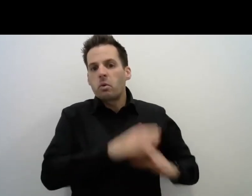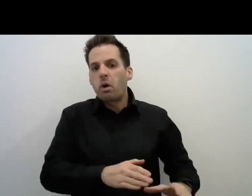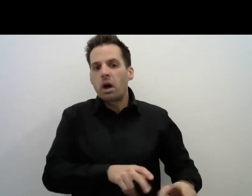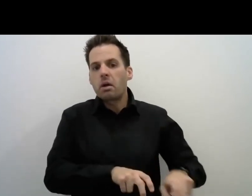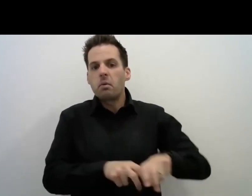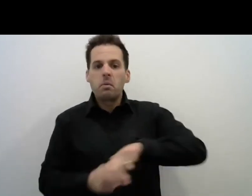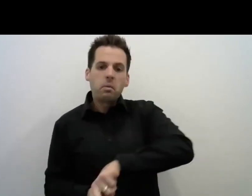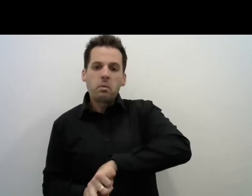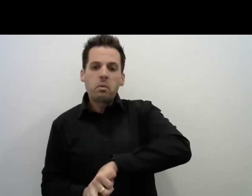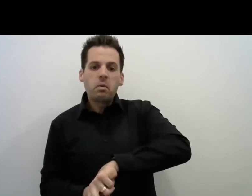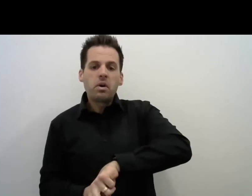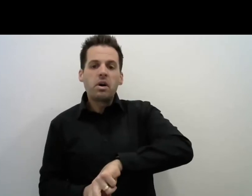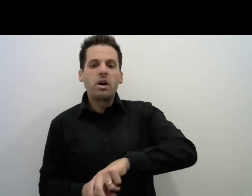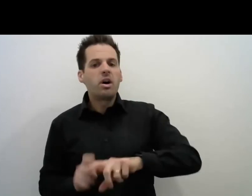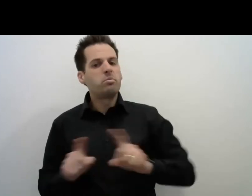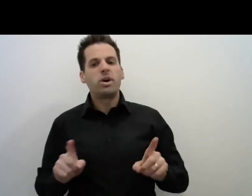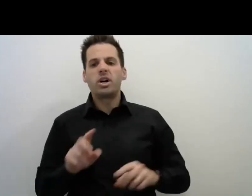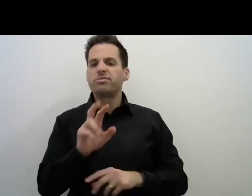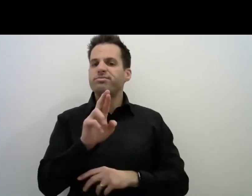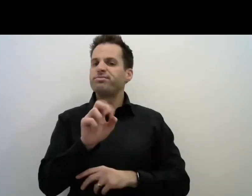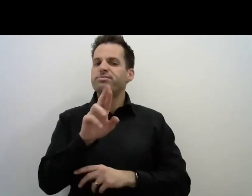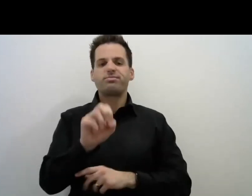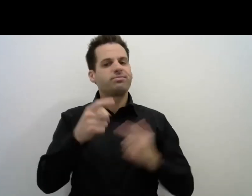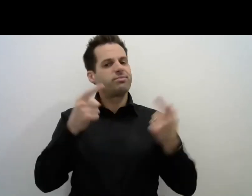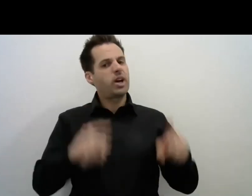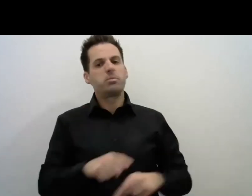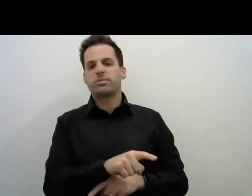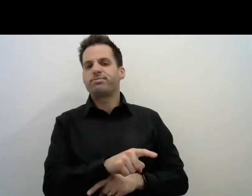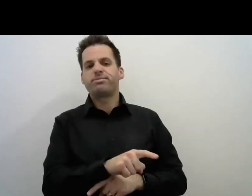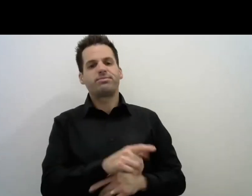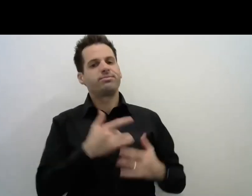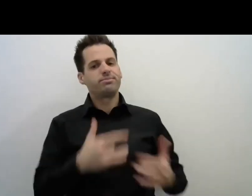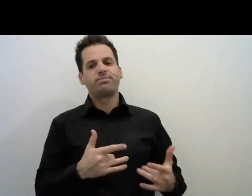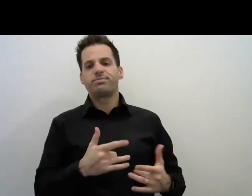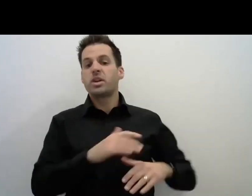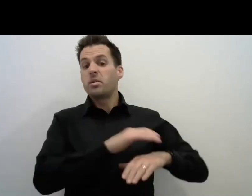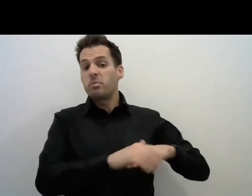say that's probably pretty darn rare because most pets just you know that's just they haven't had